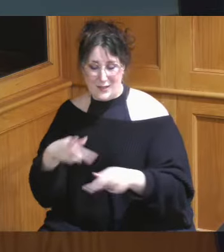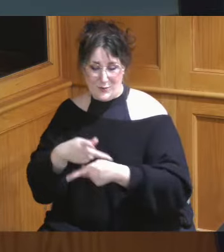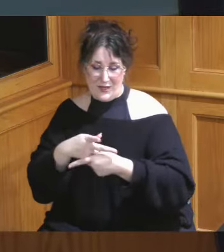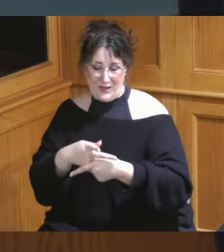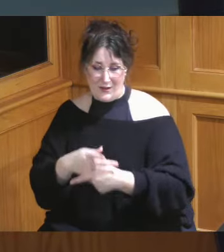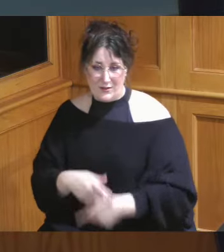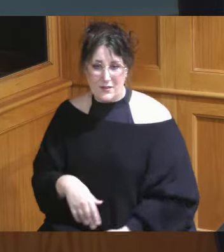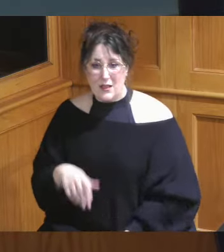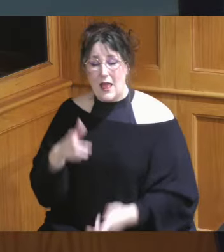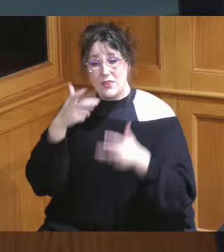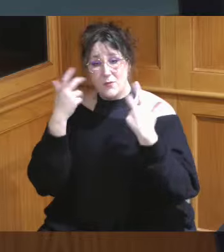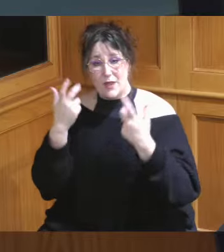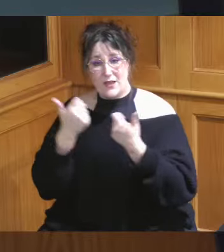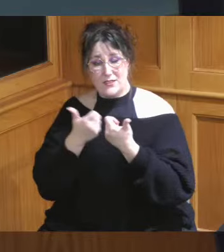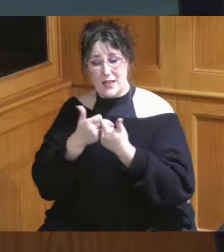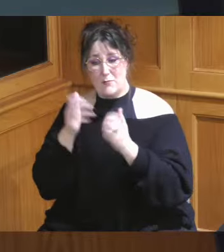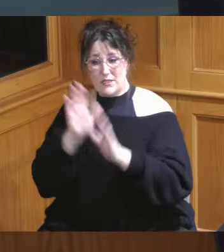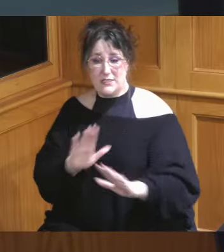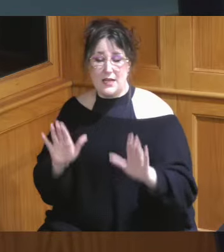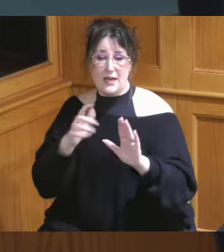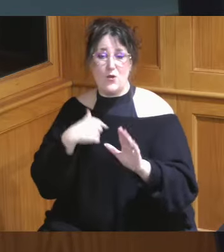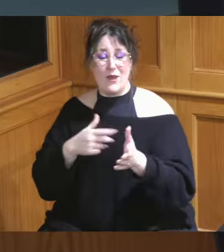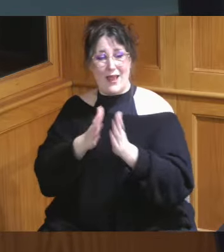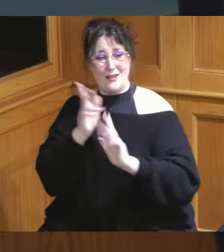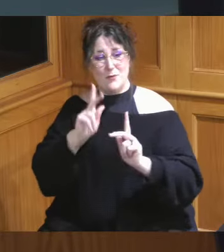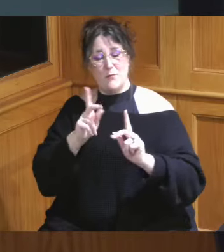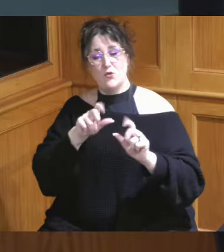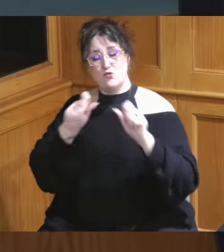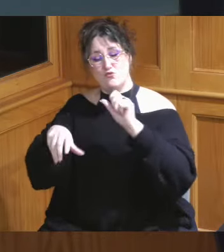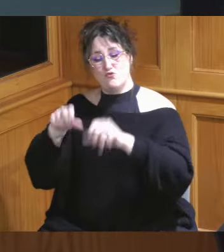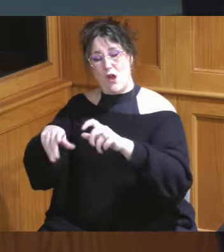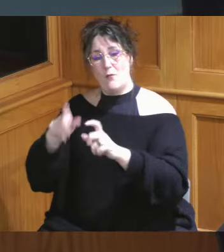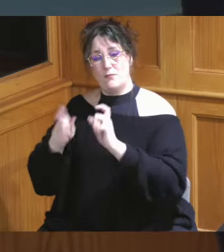at the Bengals game on Sunday, we asked people to come by and drop off gifts as they were going